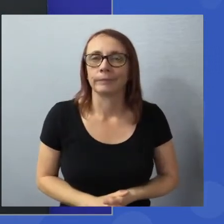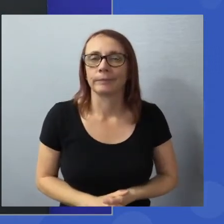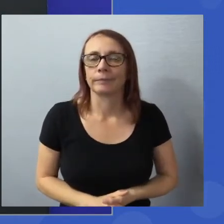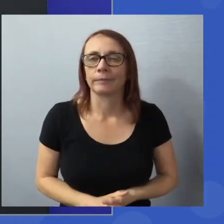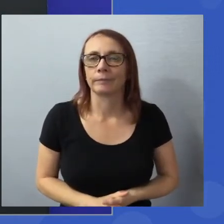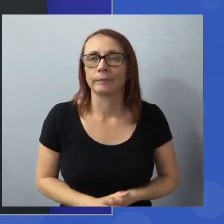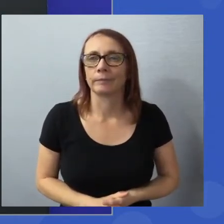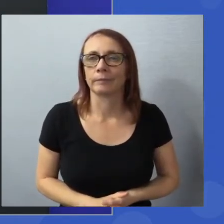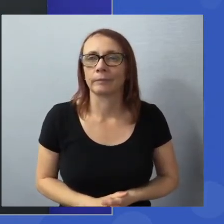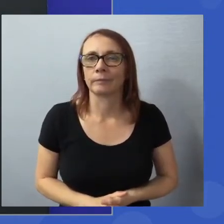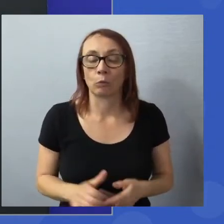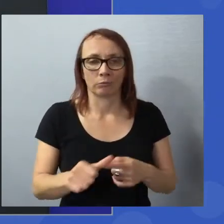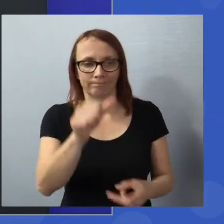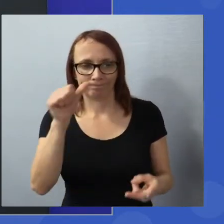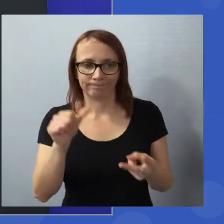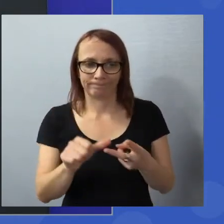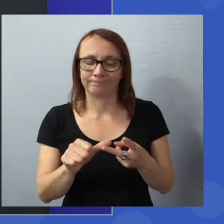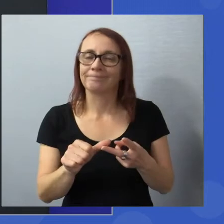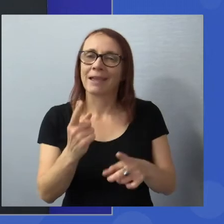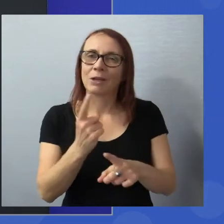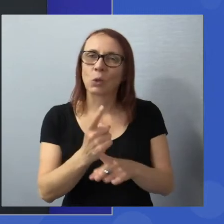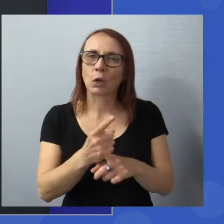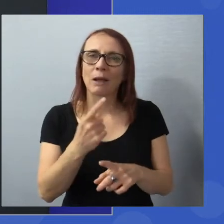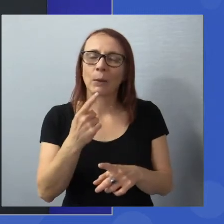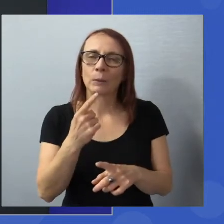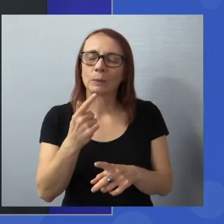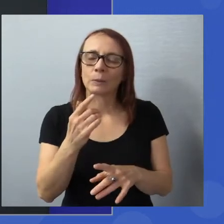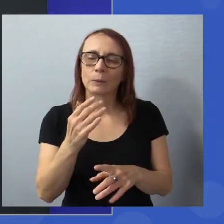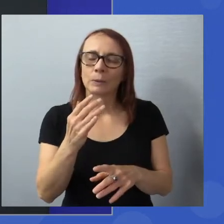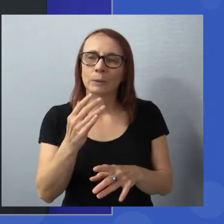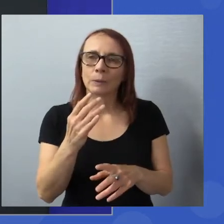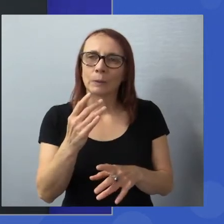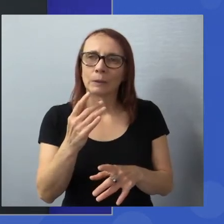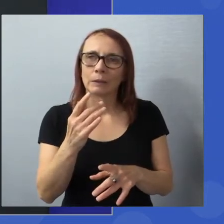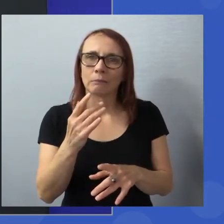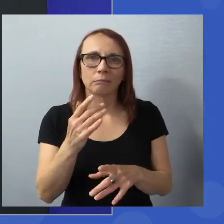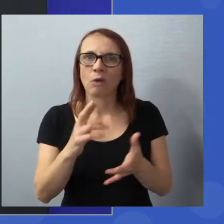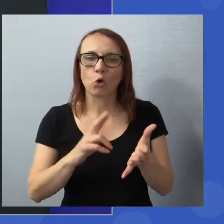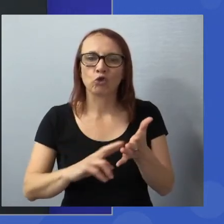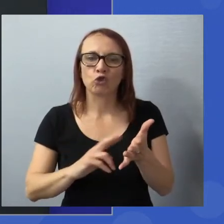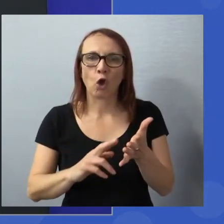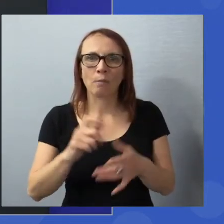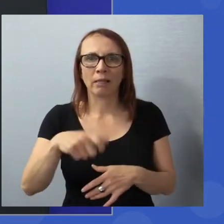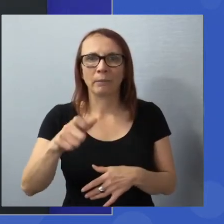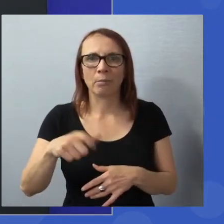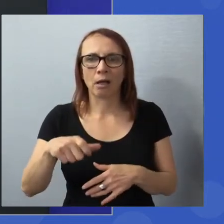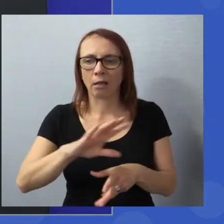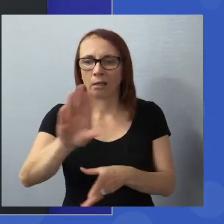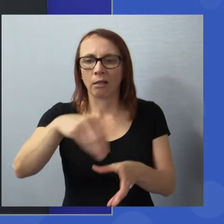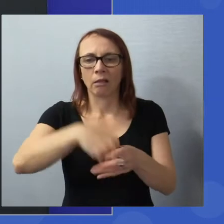on to the second idea that you were talking about which was bringing ordinary people regular people members of the public into politics rather more